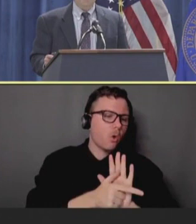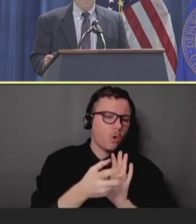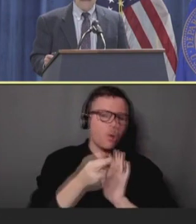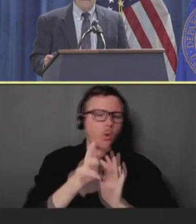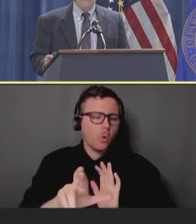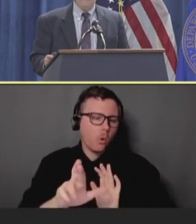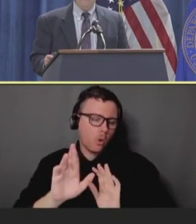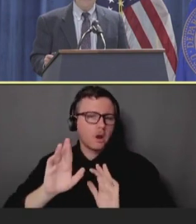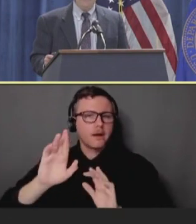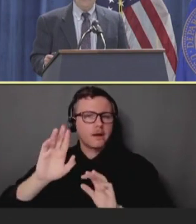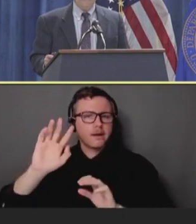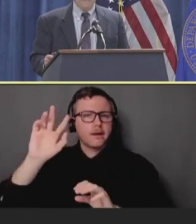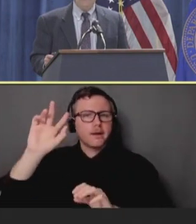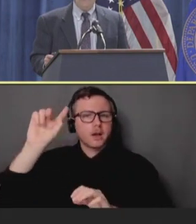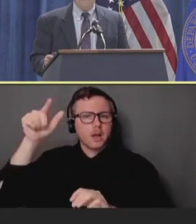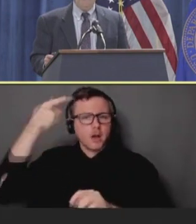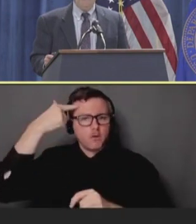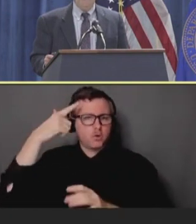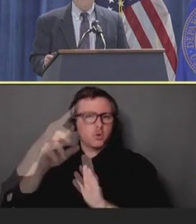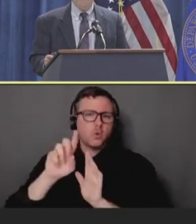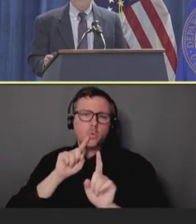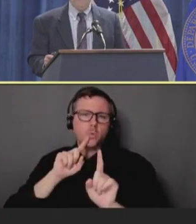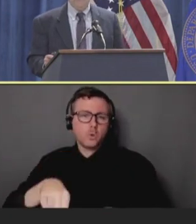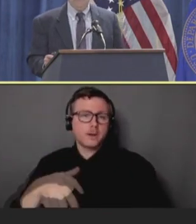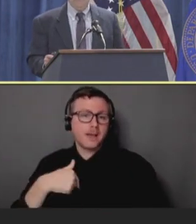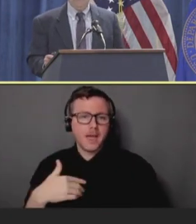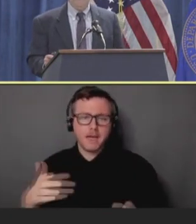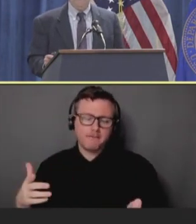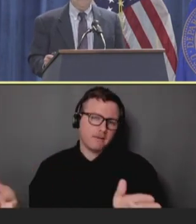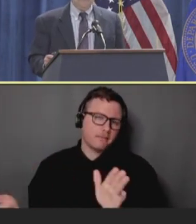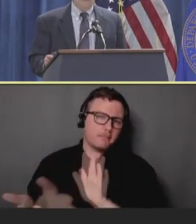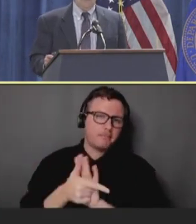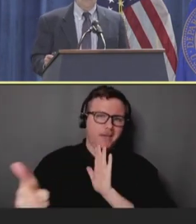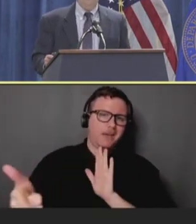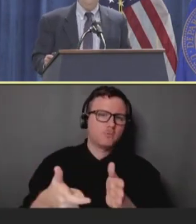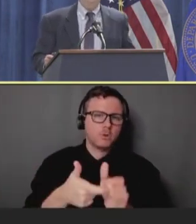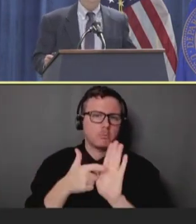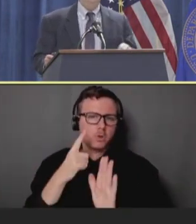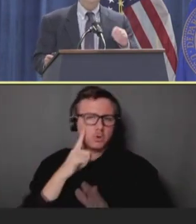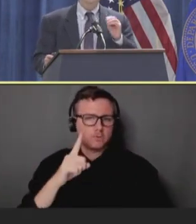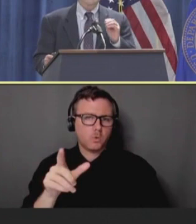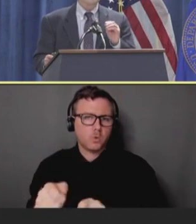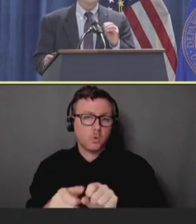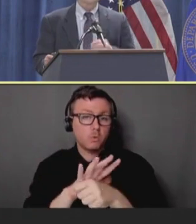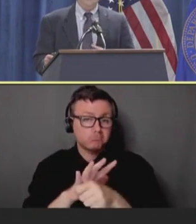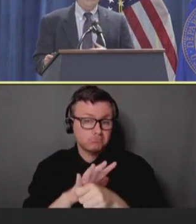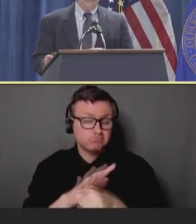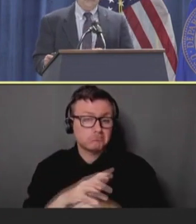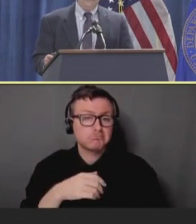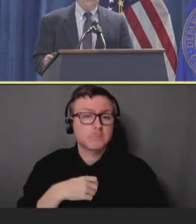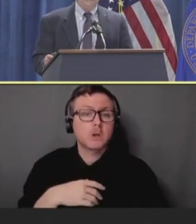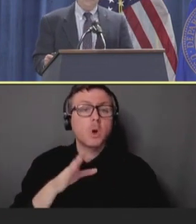banned vaccine mandates for COVID. Will this apply to regular vaccines in the future?